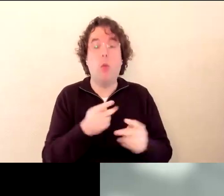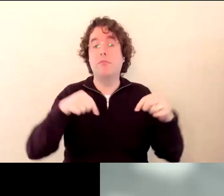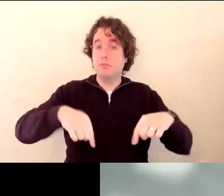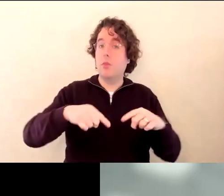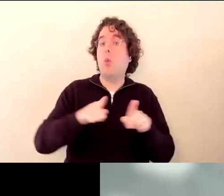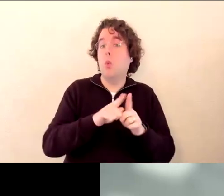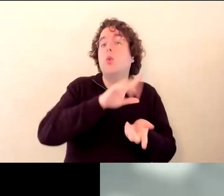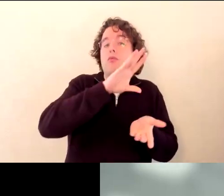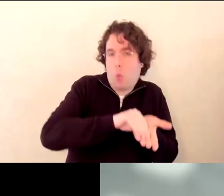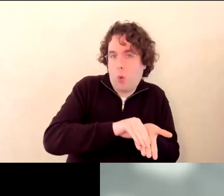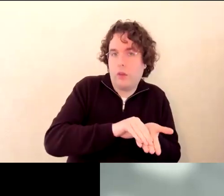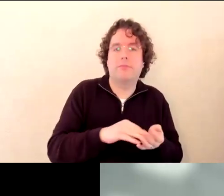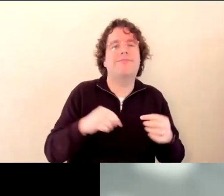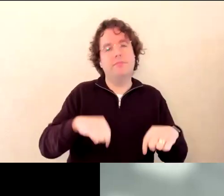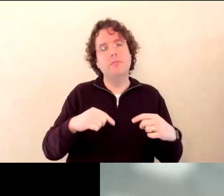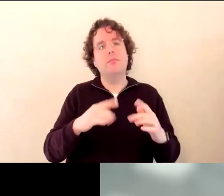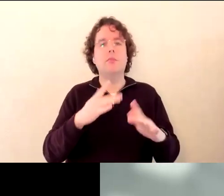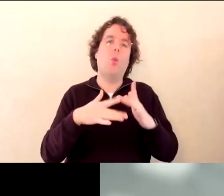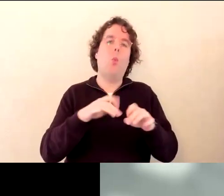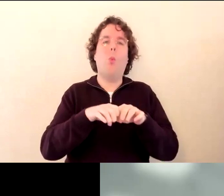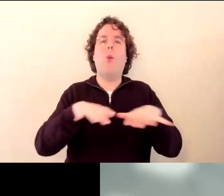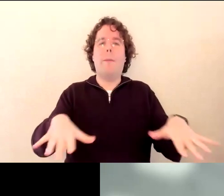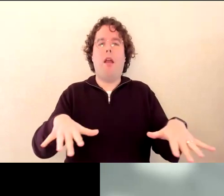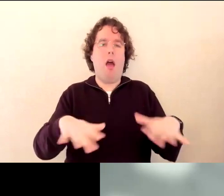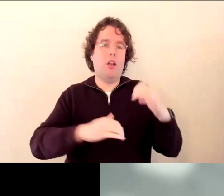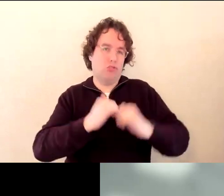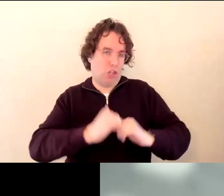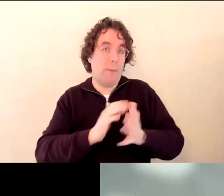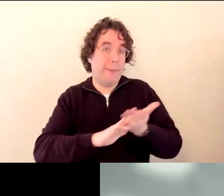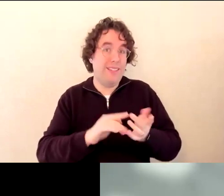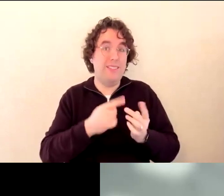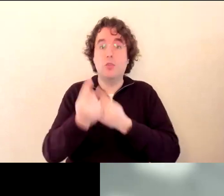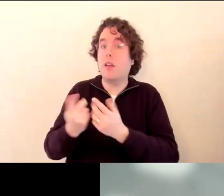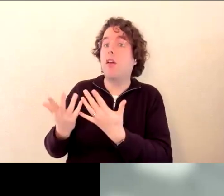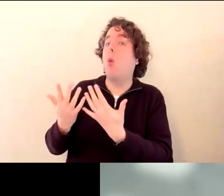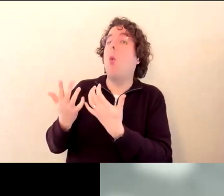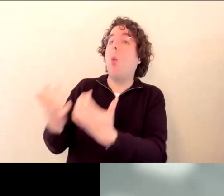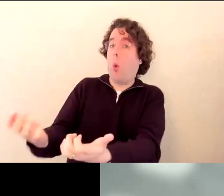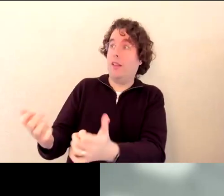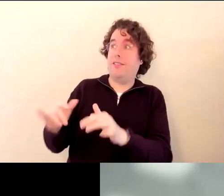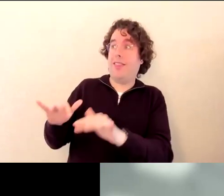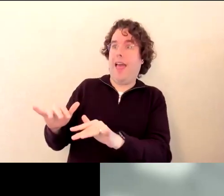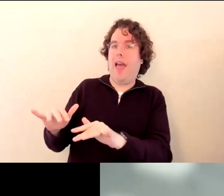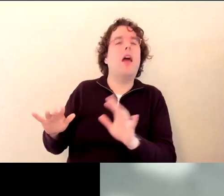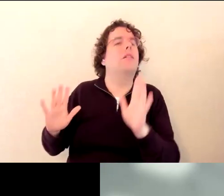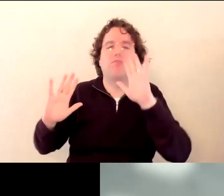a webinar format, so if you are in the audience, you don't need to worry you're not being seen or heard.